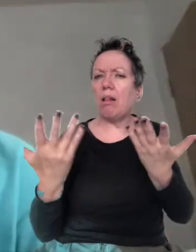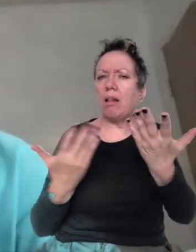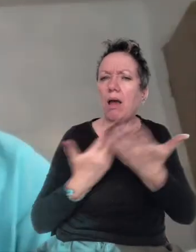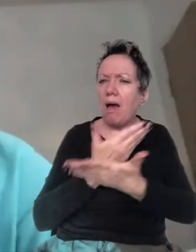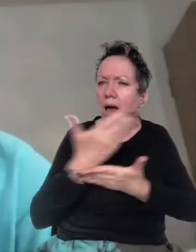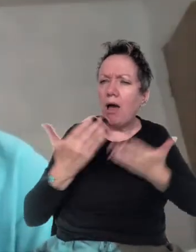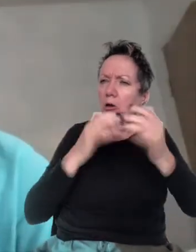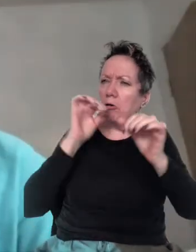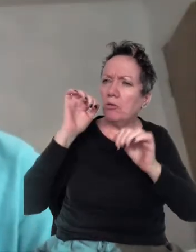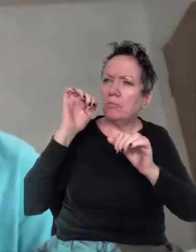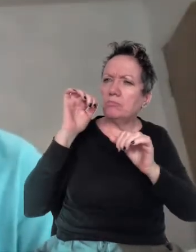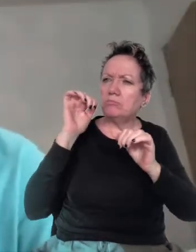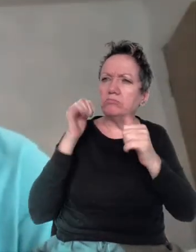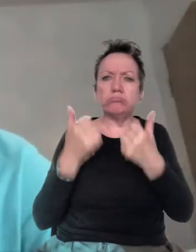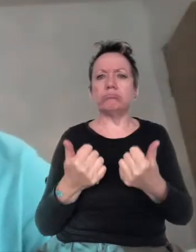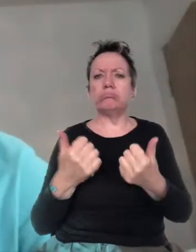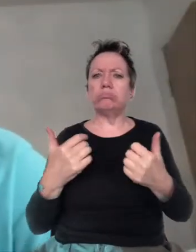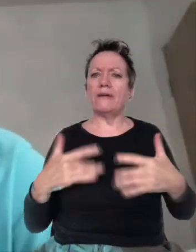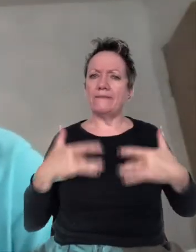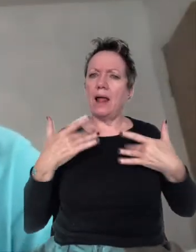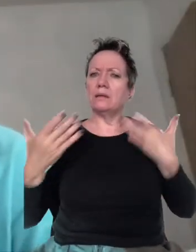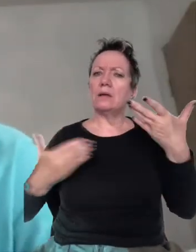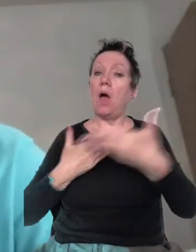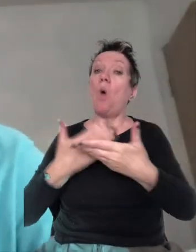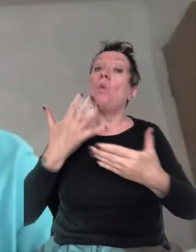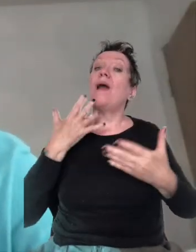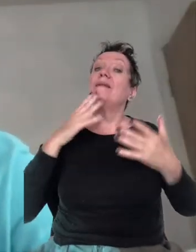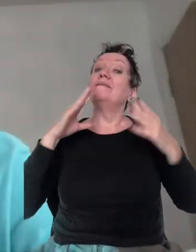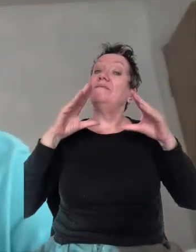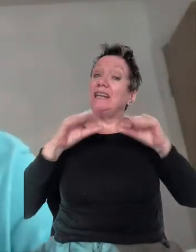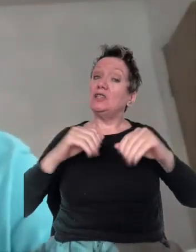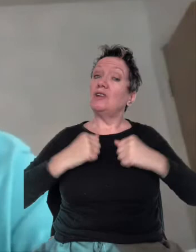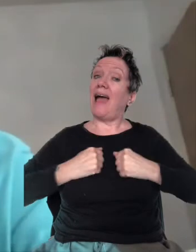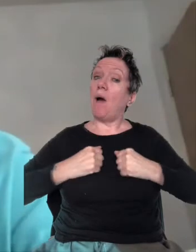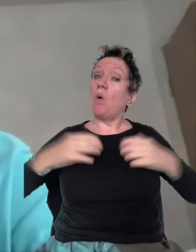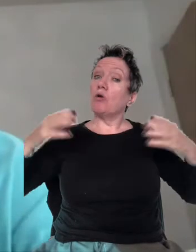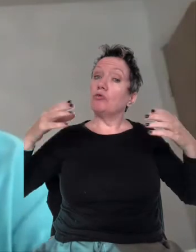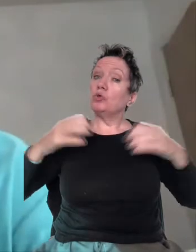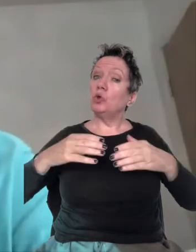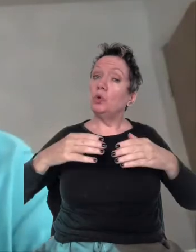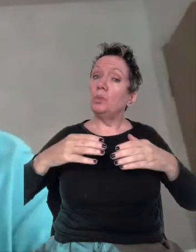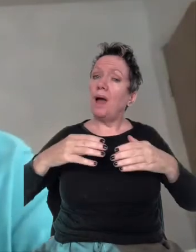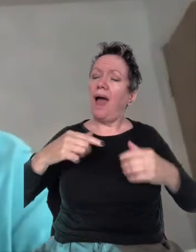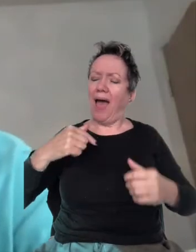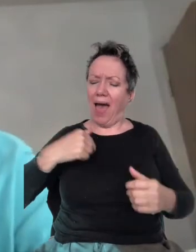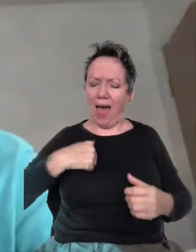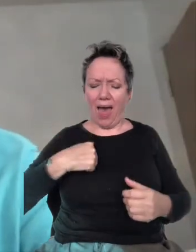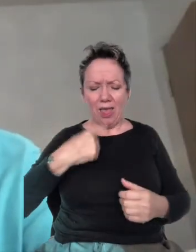Absolutely. Right on, um, I left the meeting with a lot to think about ready,